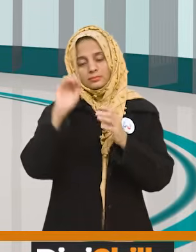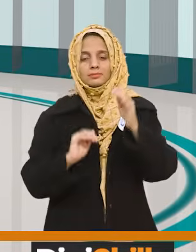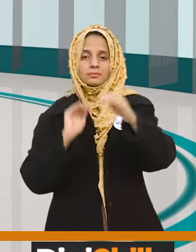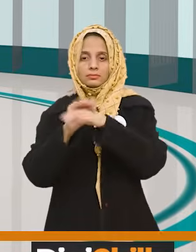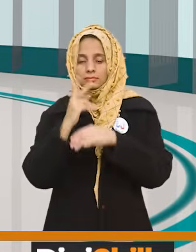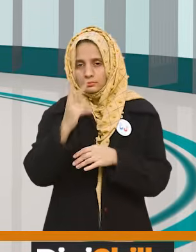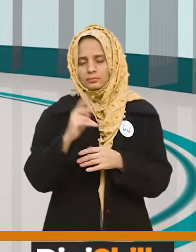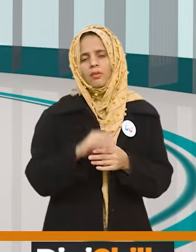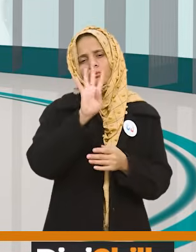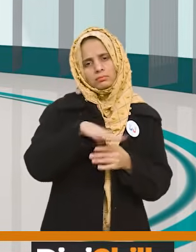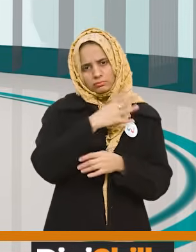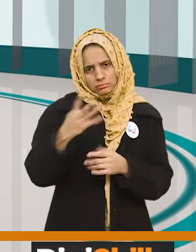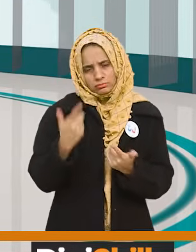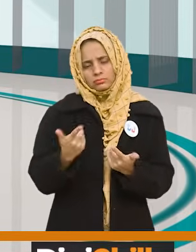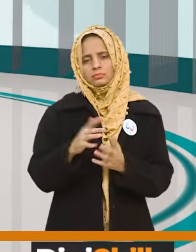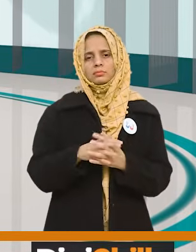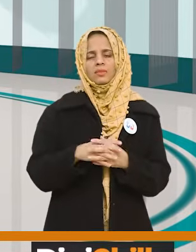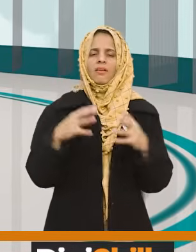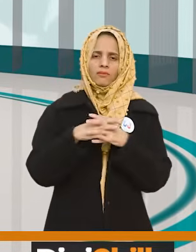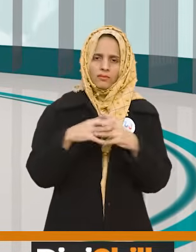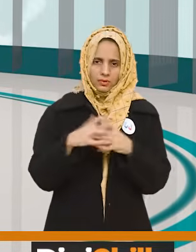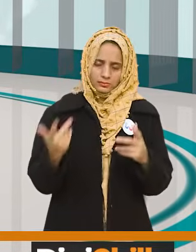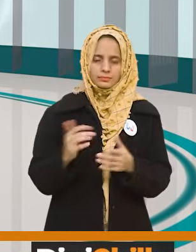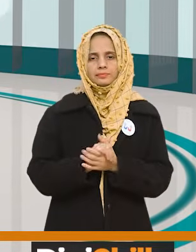This could be an excel file, and this could be a word document.